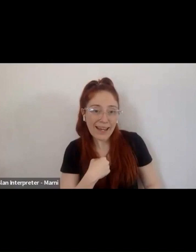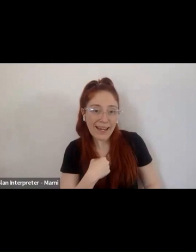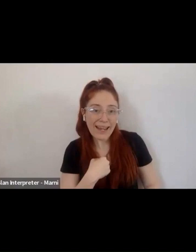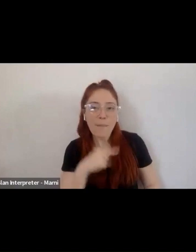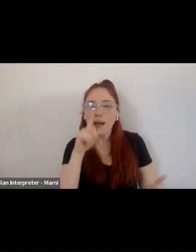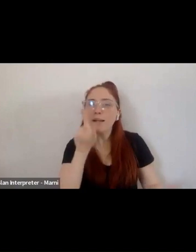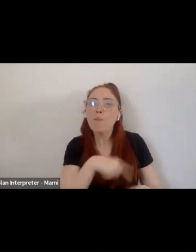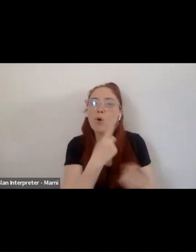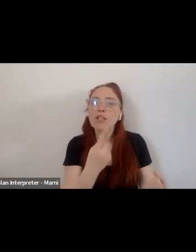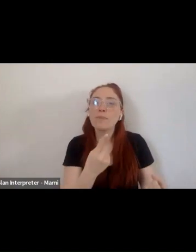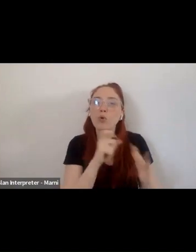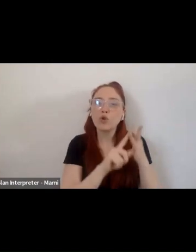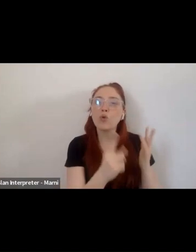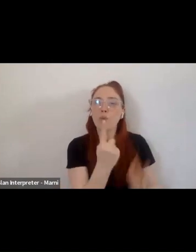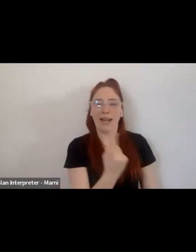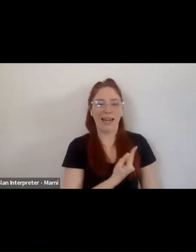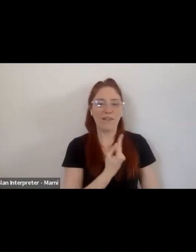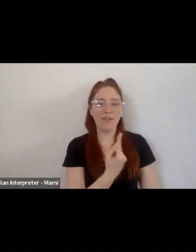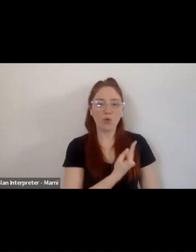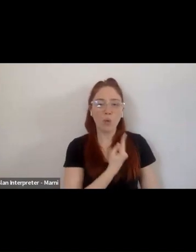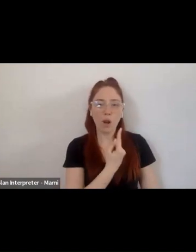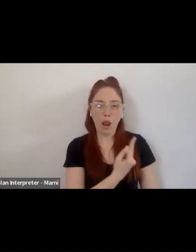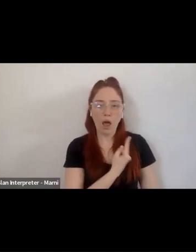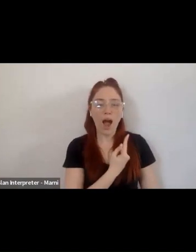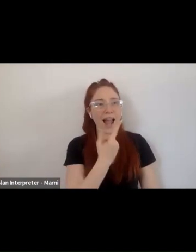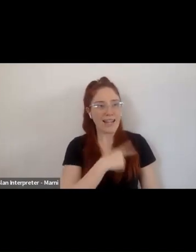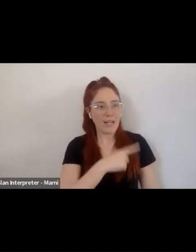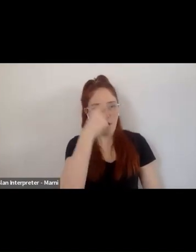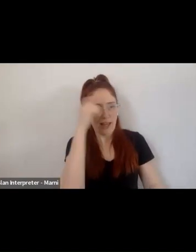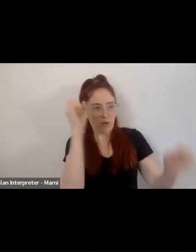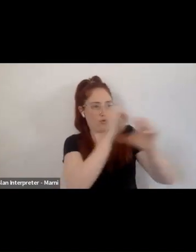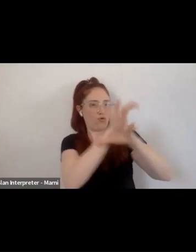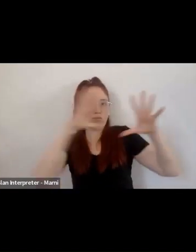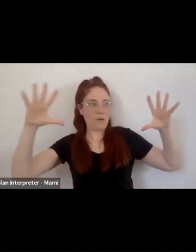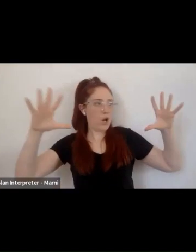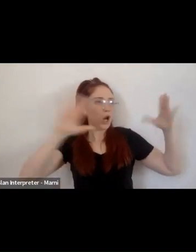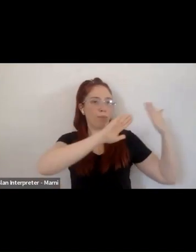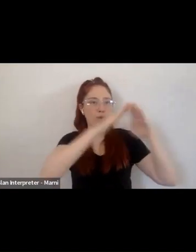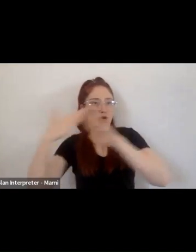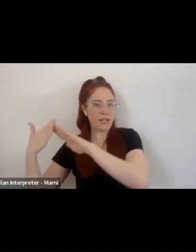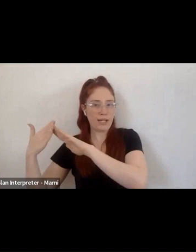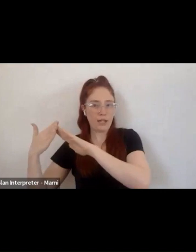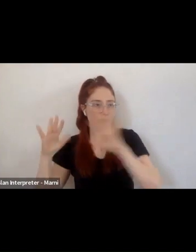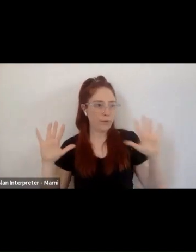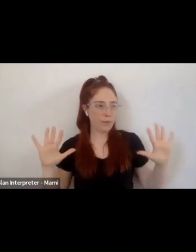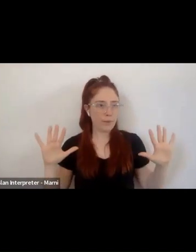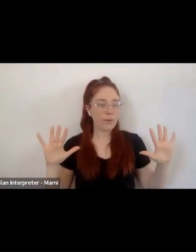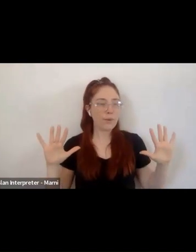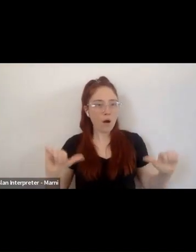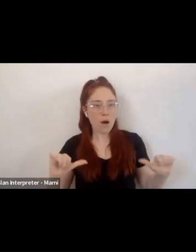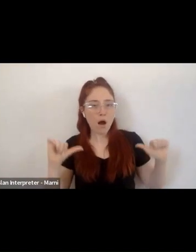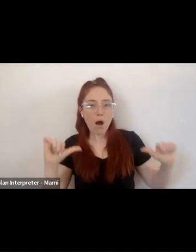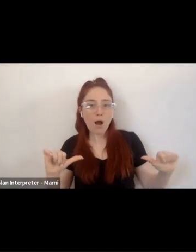going to think about the community and, and how many people we might be able to sort of bring on board to do that